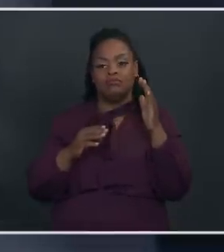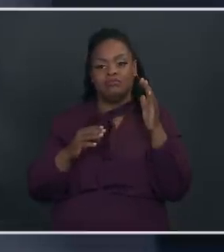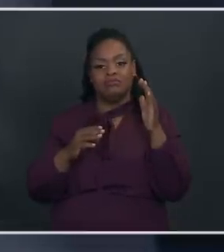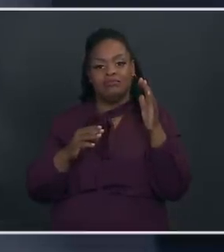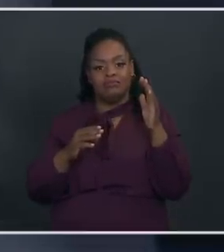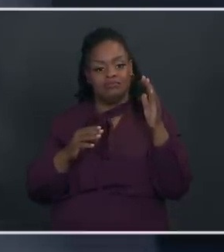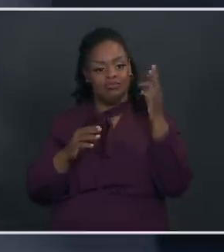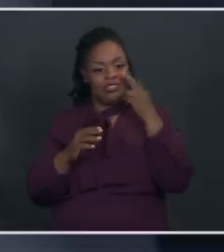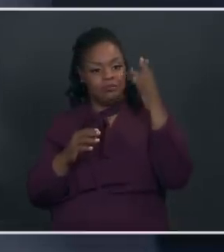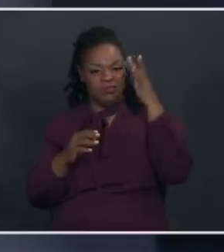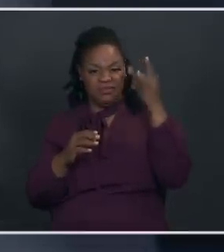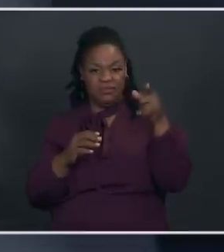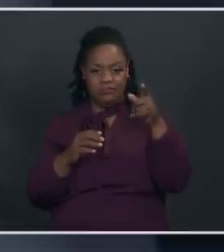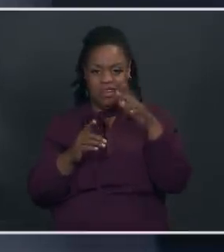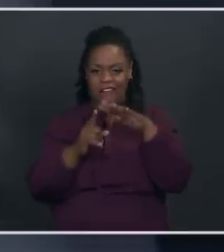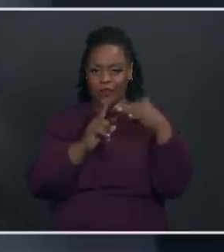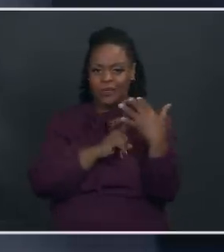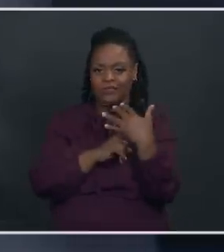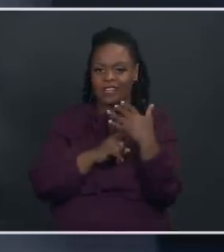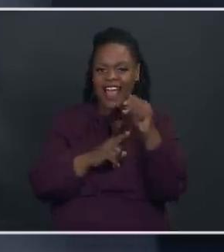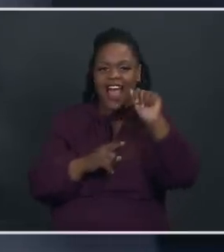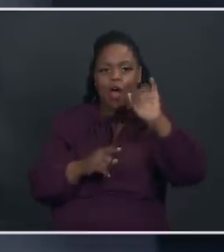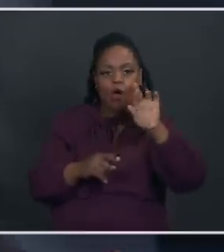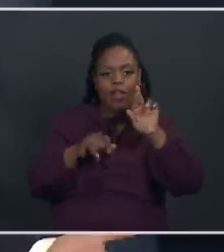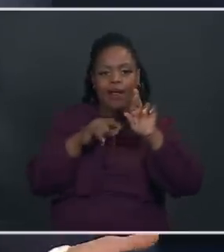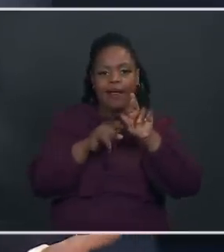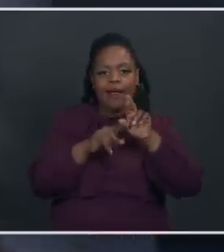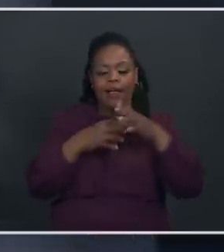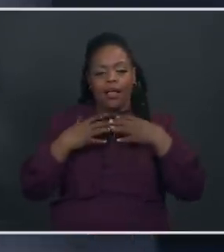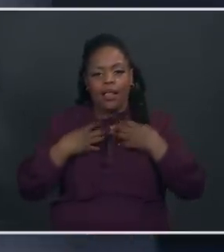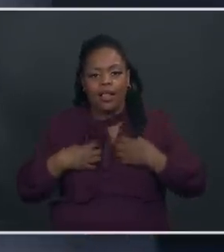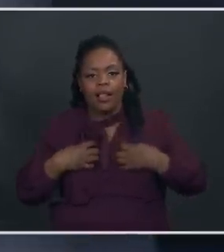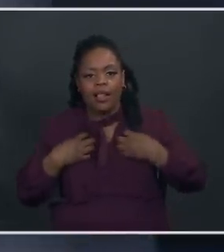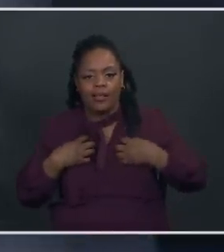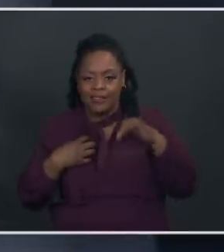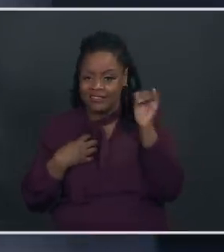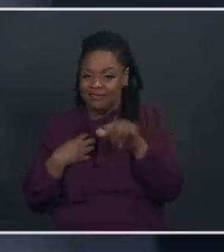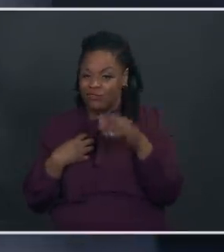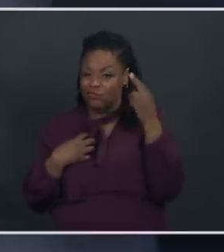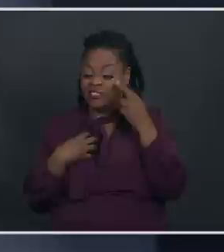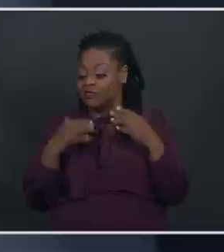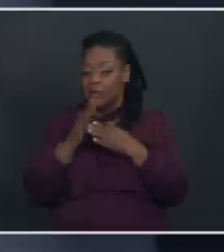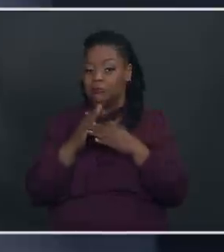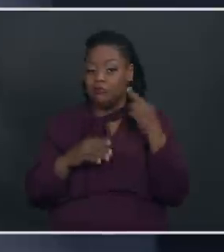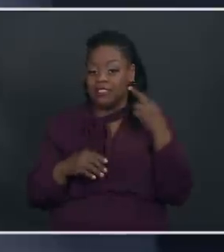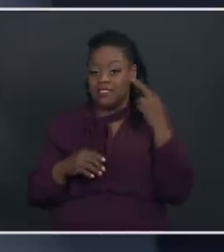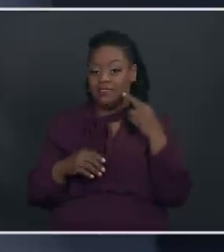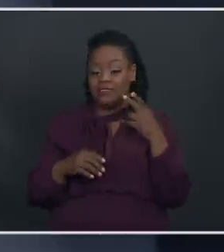That will change as we begin to rein in what we used to call "pollution" in this country, because it is pollution.